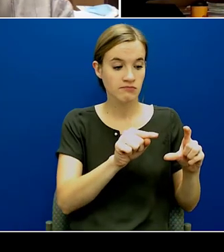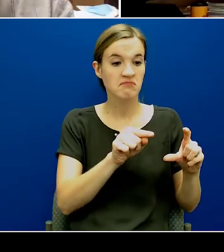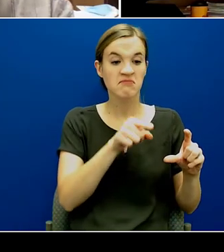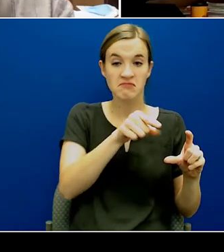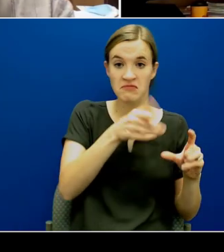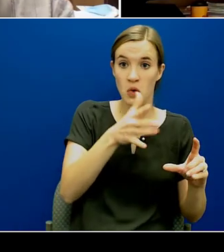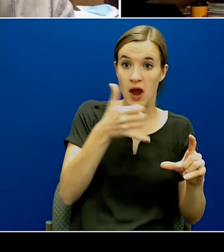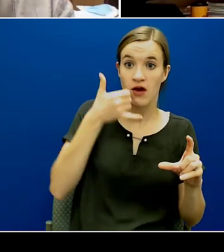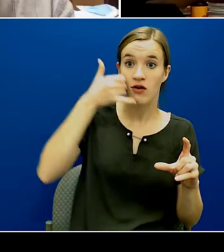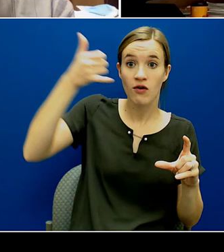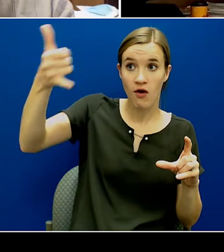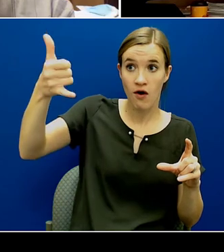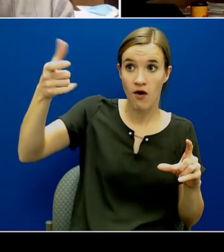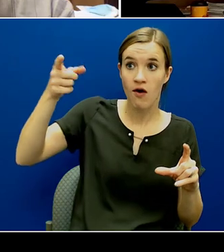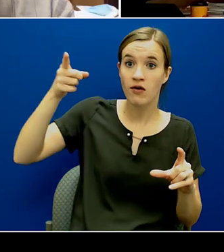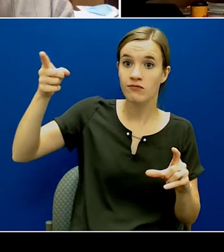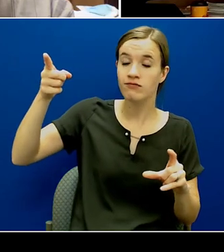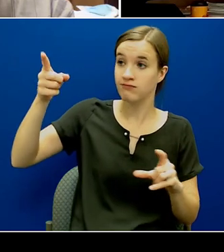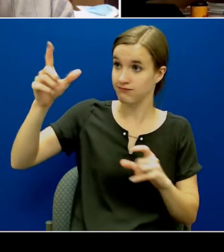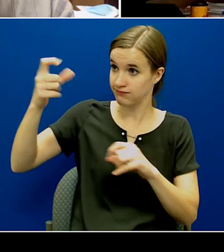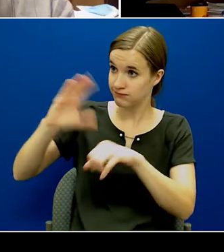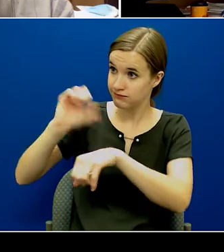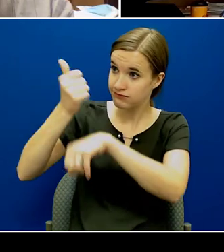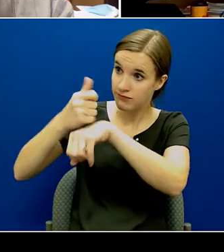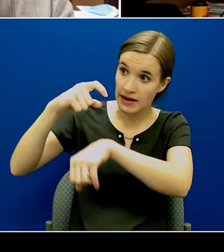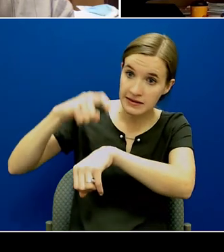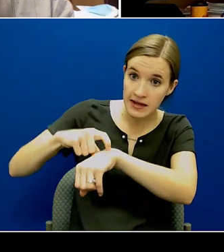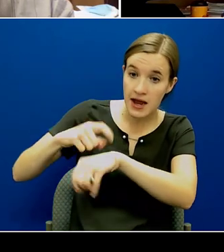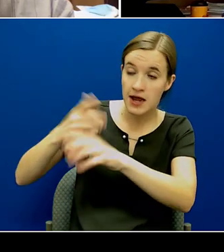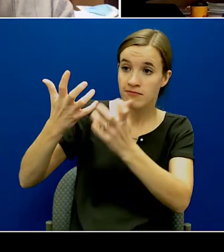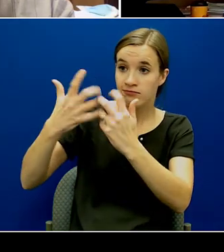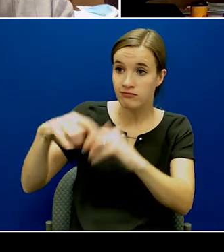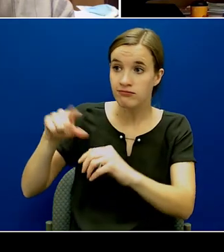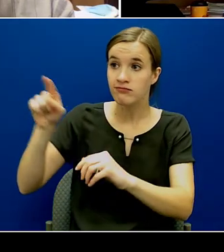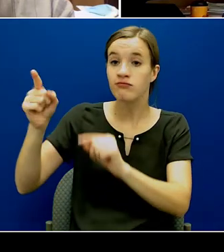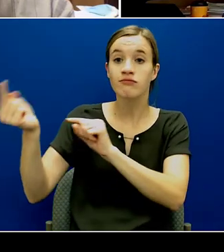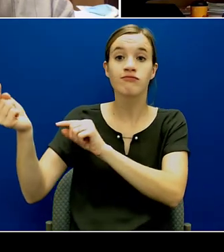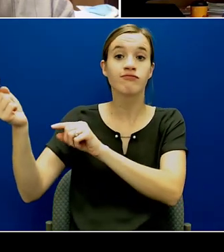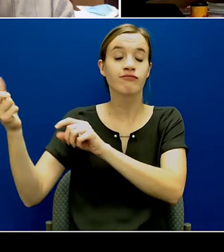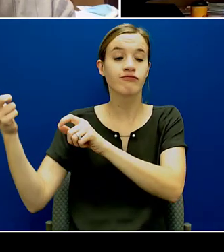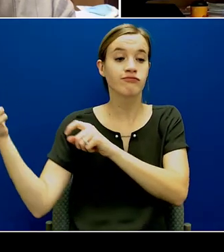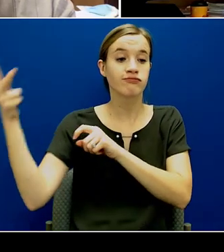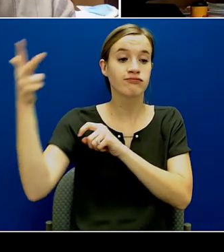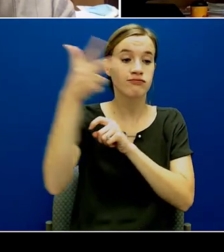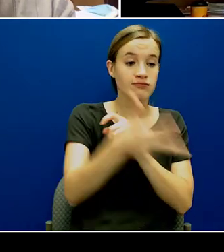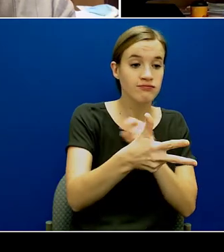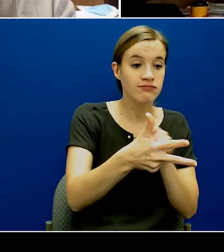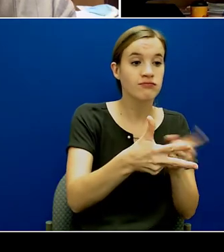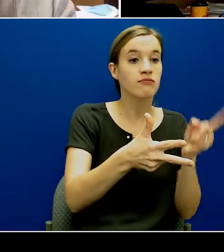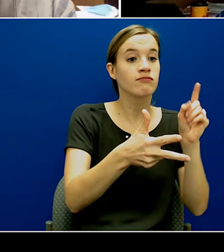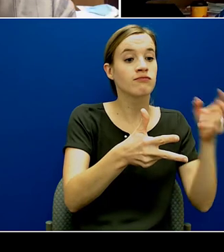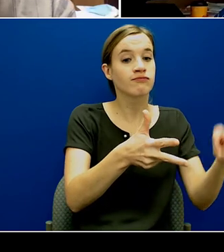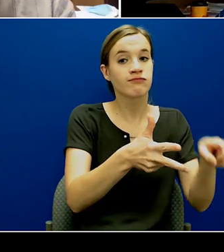us, the provider bills us for, for that right. And then we kind of connect that loop.